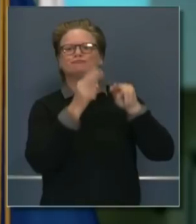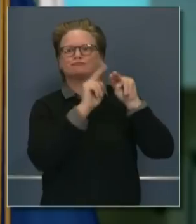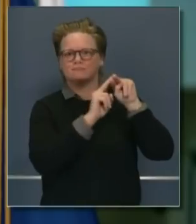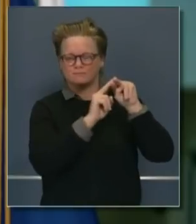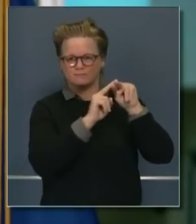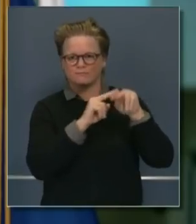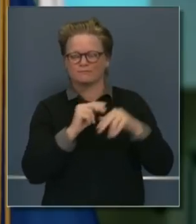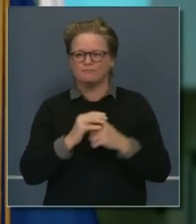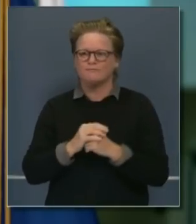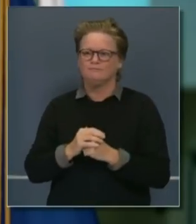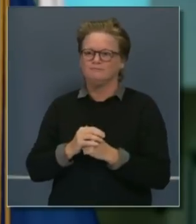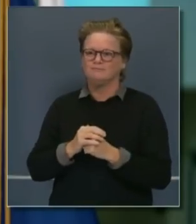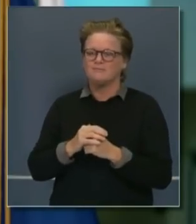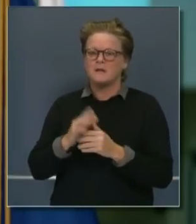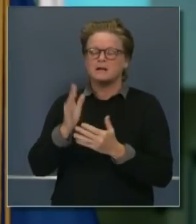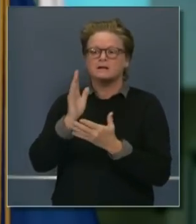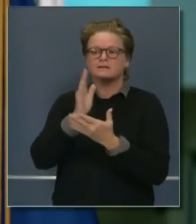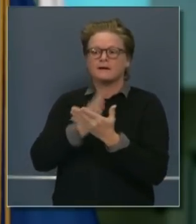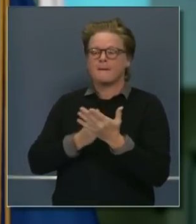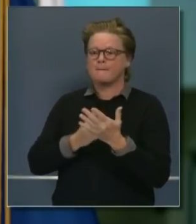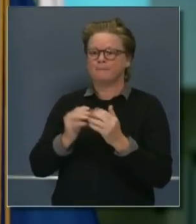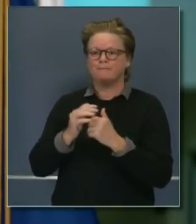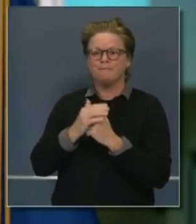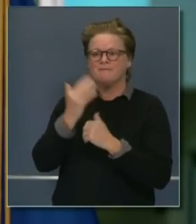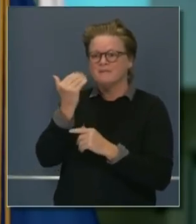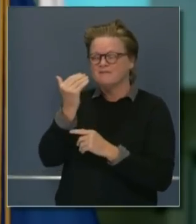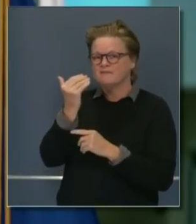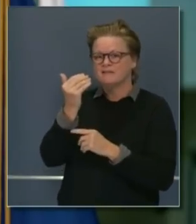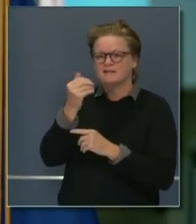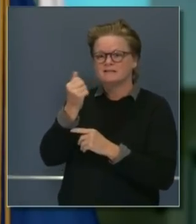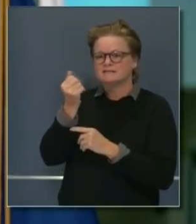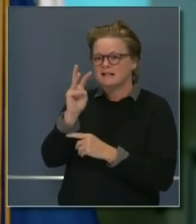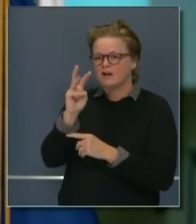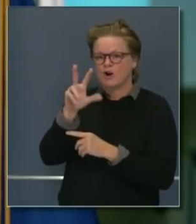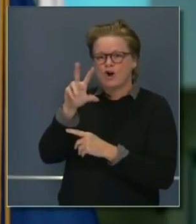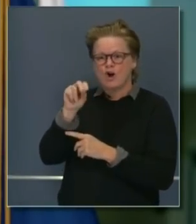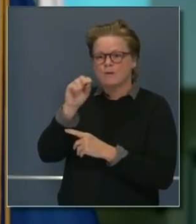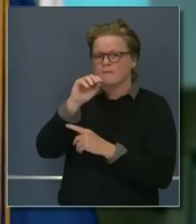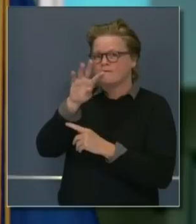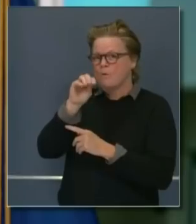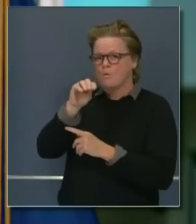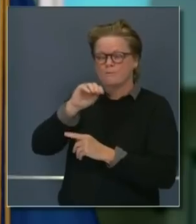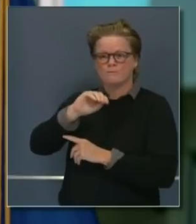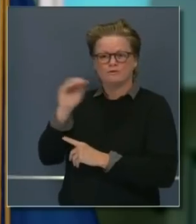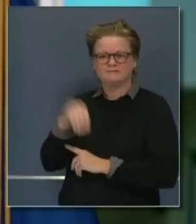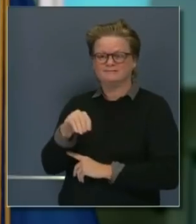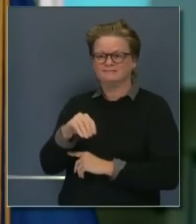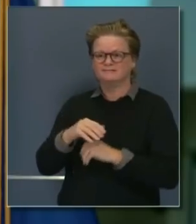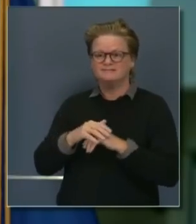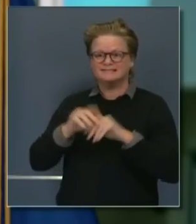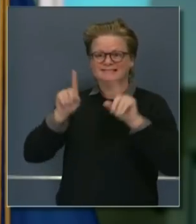TRANSMISSION AND POSITIVITY RATES THAT PUT THEM IN THE HIGH